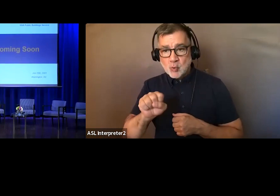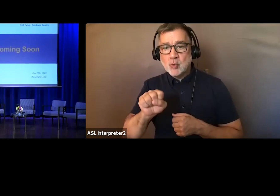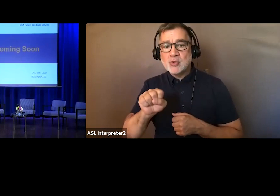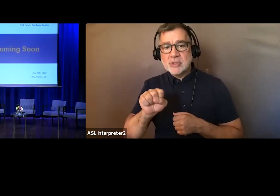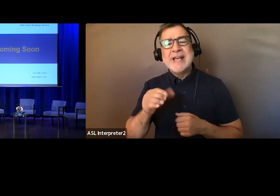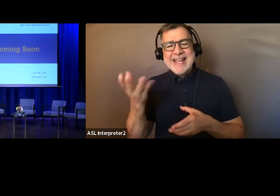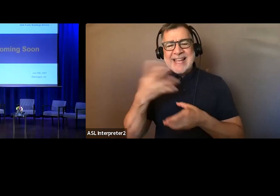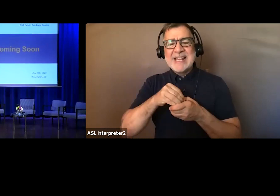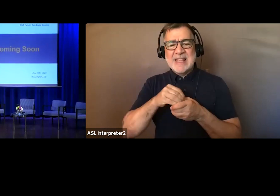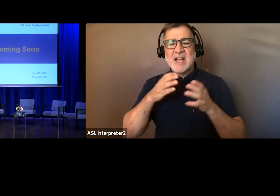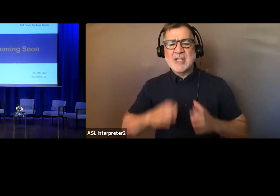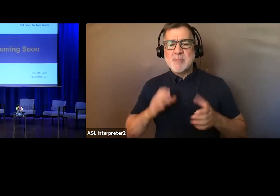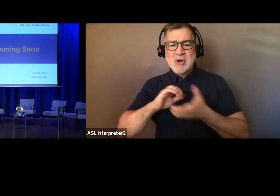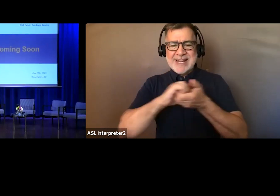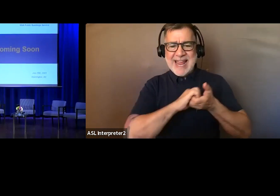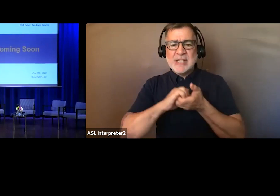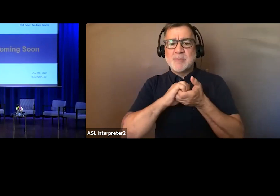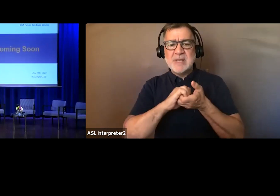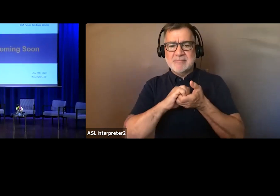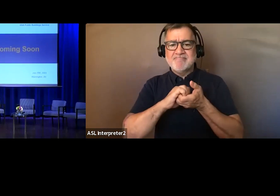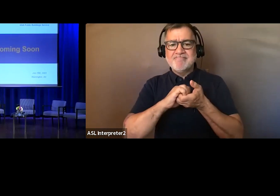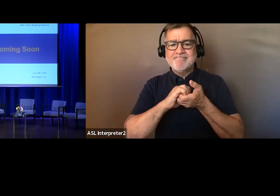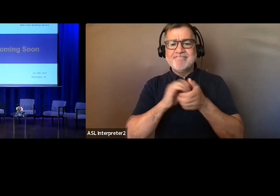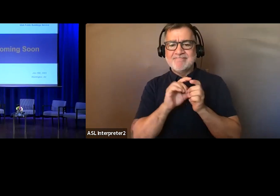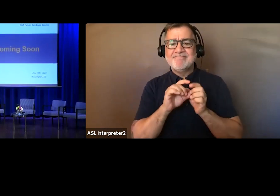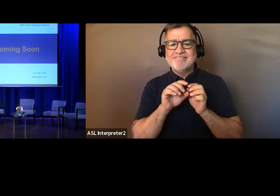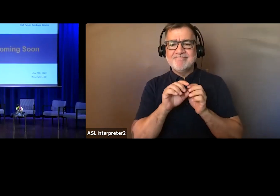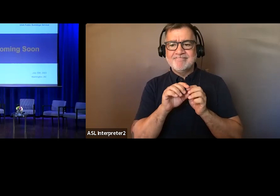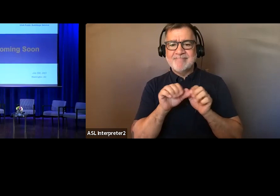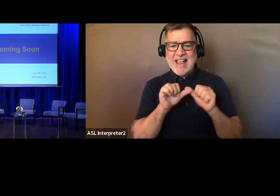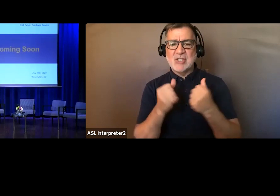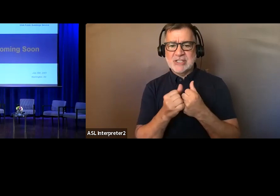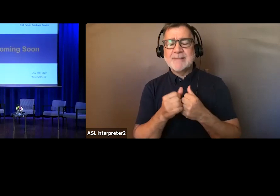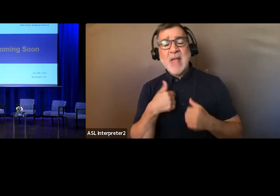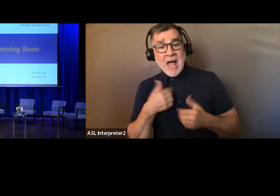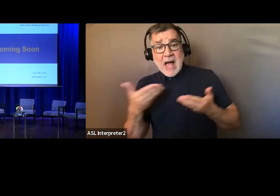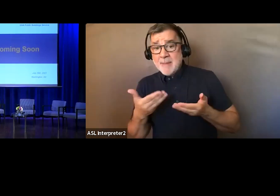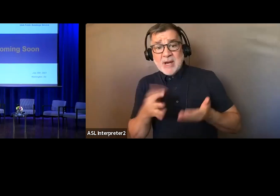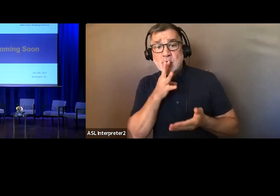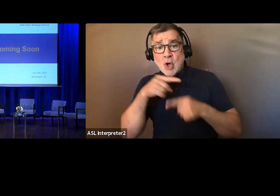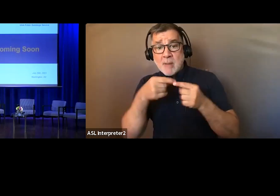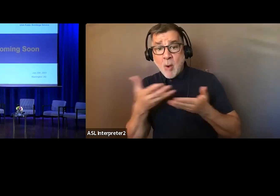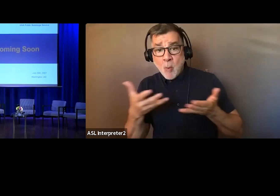And I'm just going to talk to you for a few minutes this morning about Occupancy Agreement Space Inventory System (OASIS) and what it is